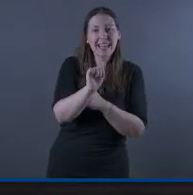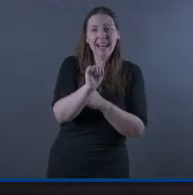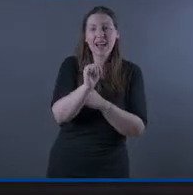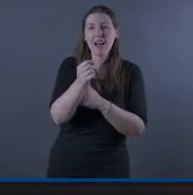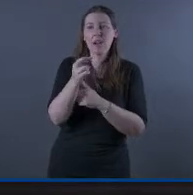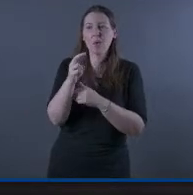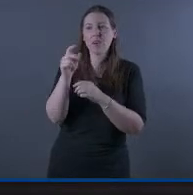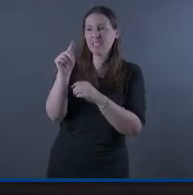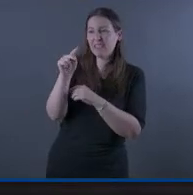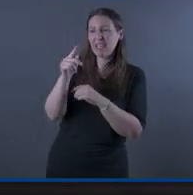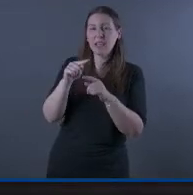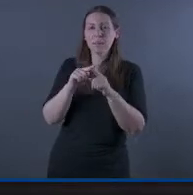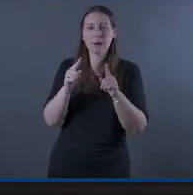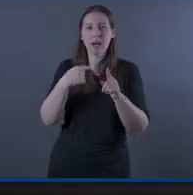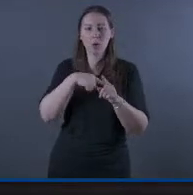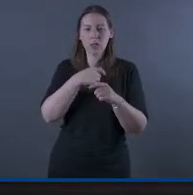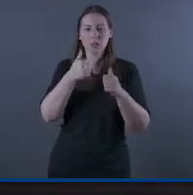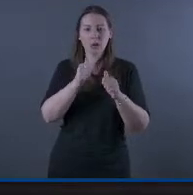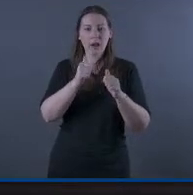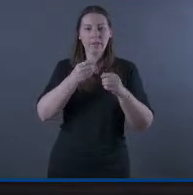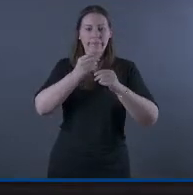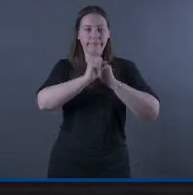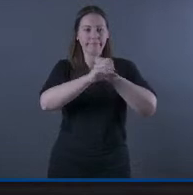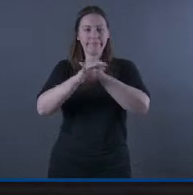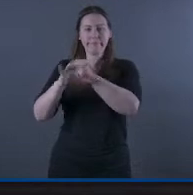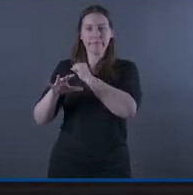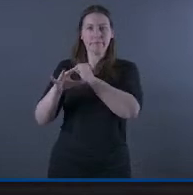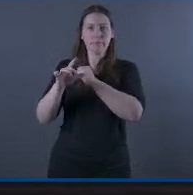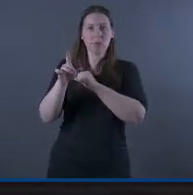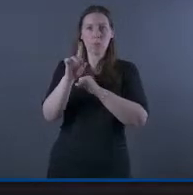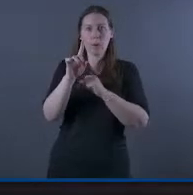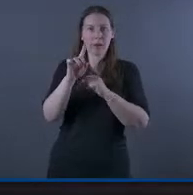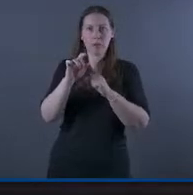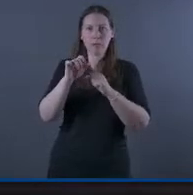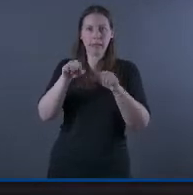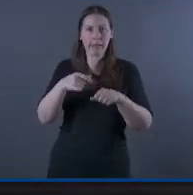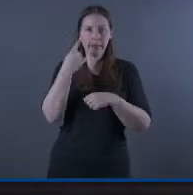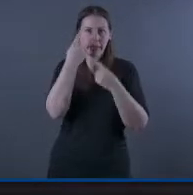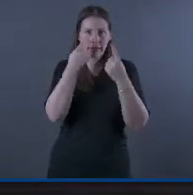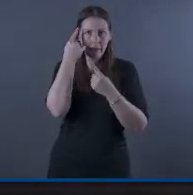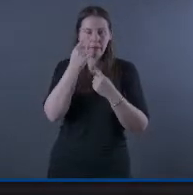We often will hear from community partners about gaps or needed linkages.